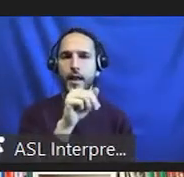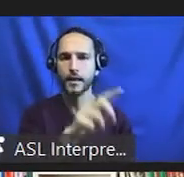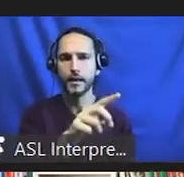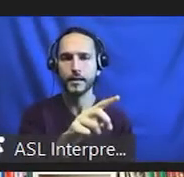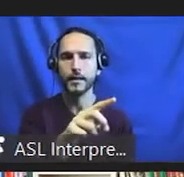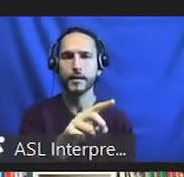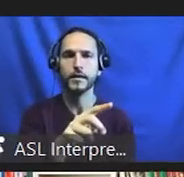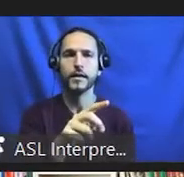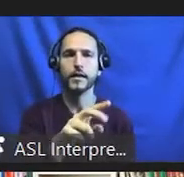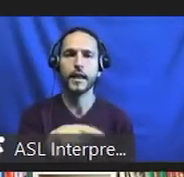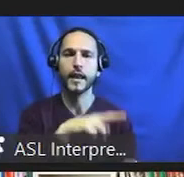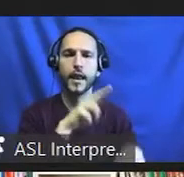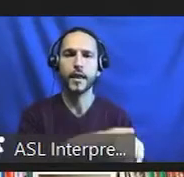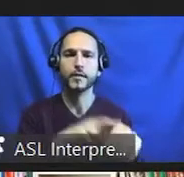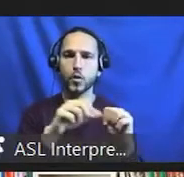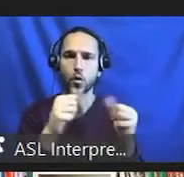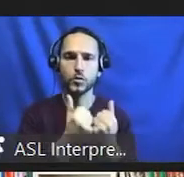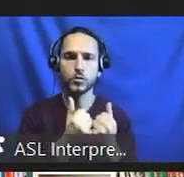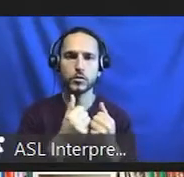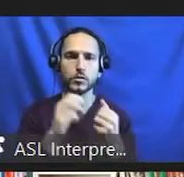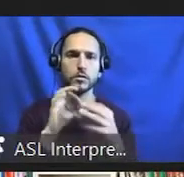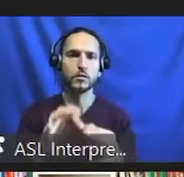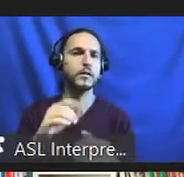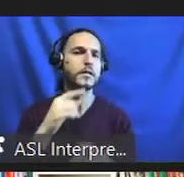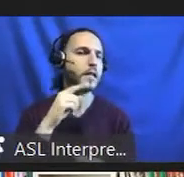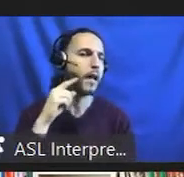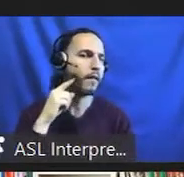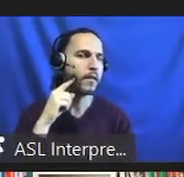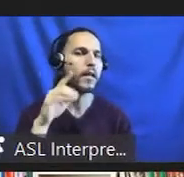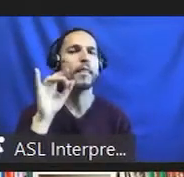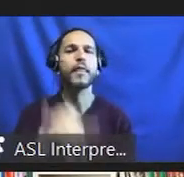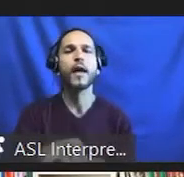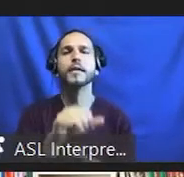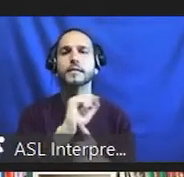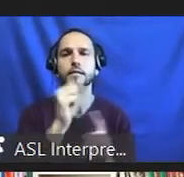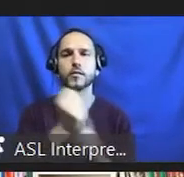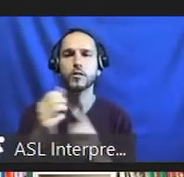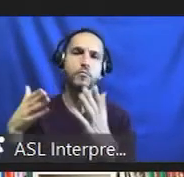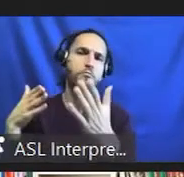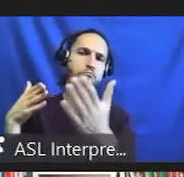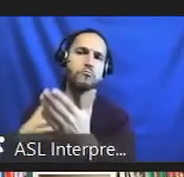Association of the Deaf. One case was against Harvard University.